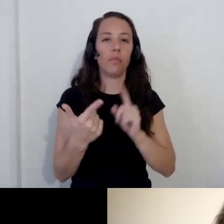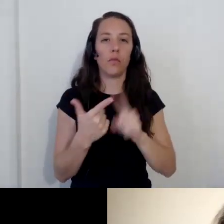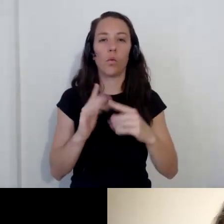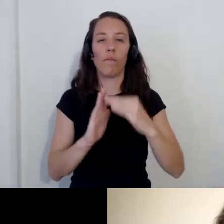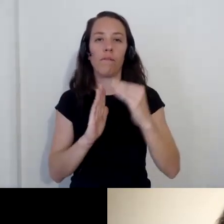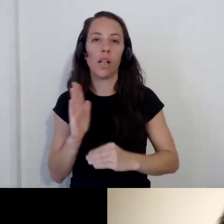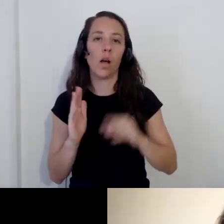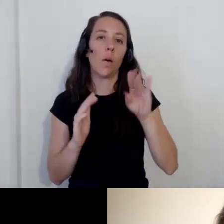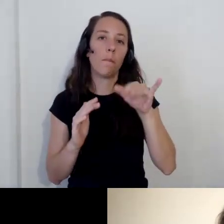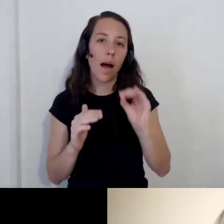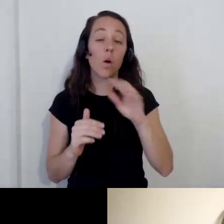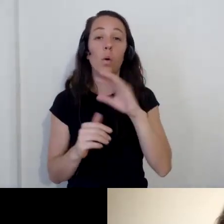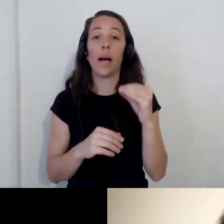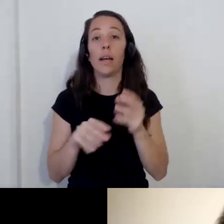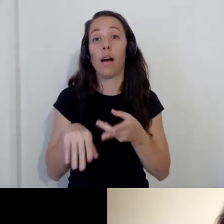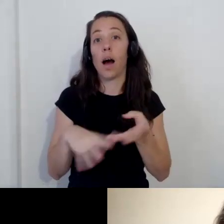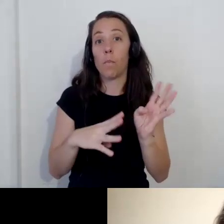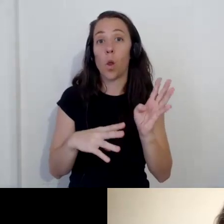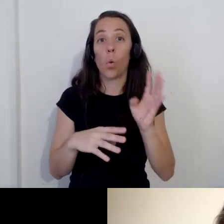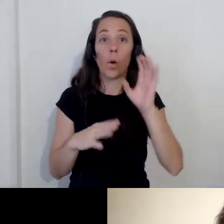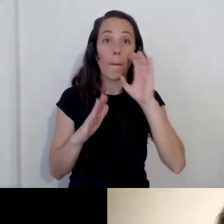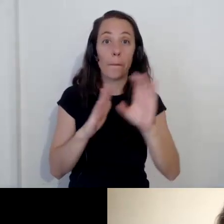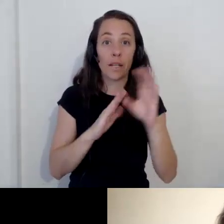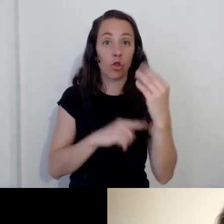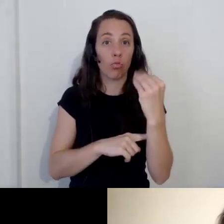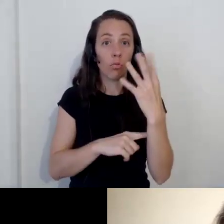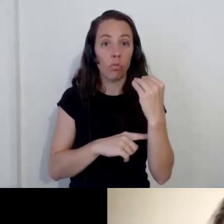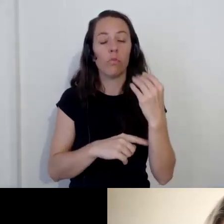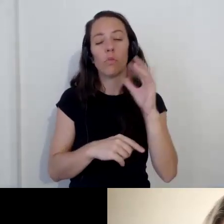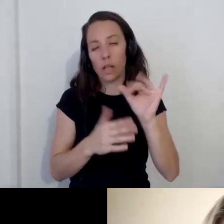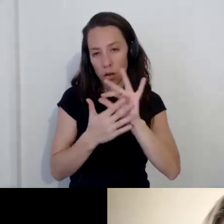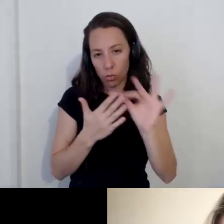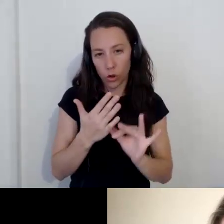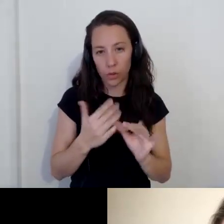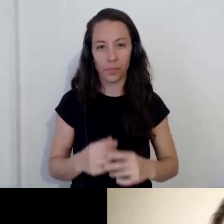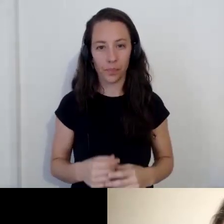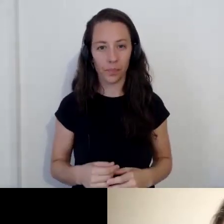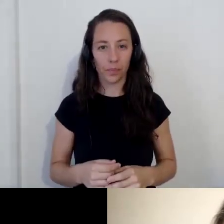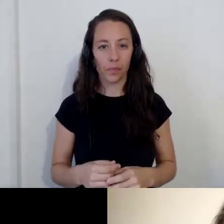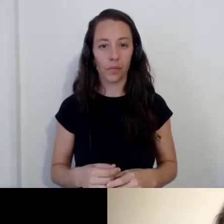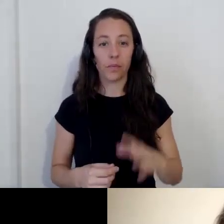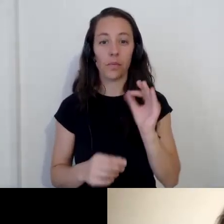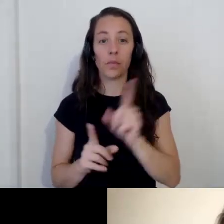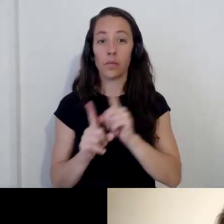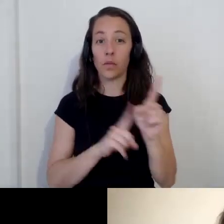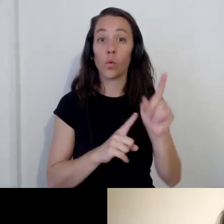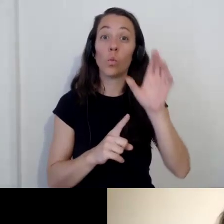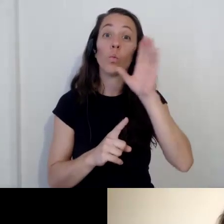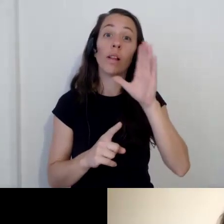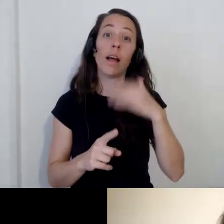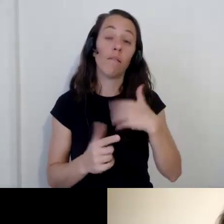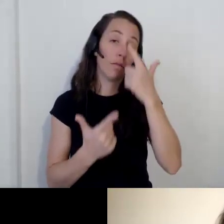Those are optional. You'll also have the option to fill out a self ID form.